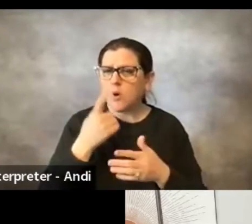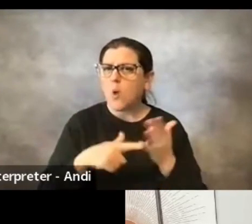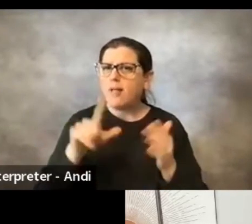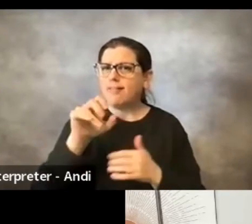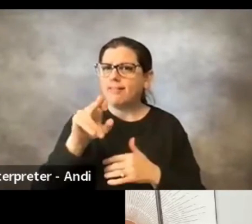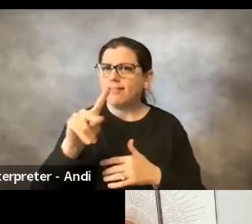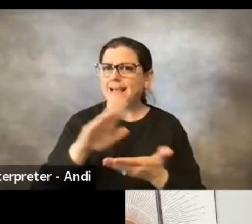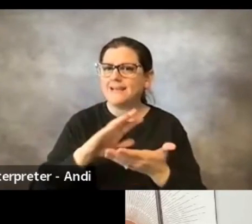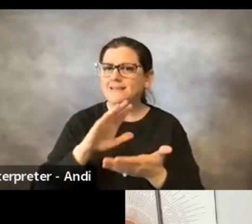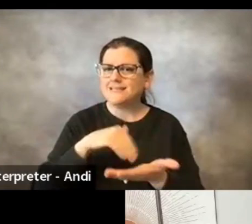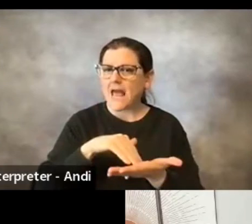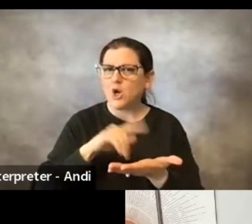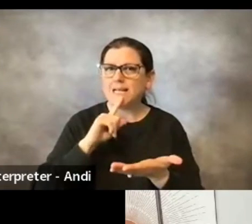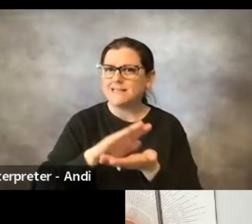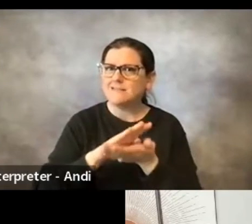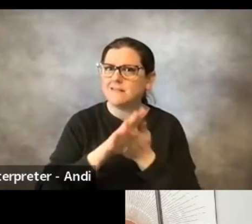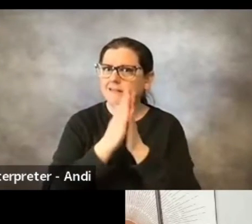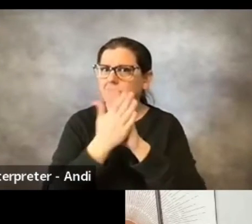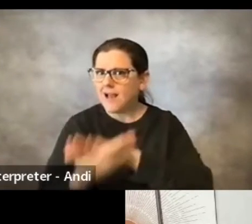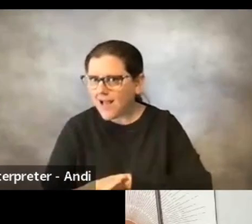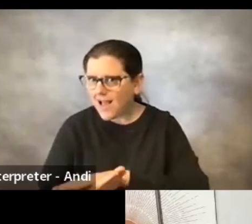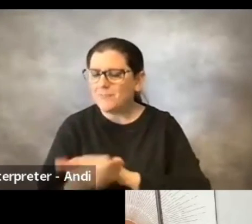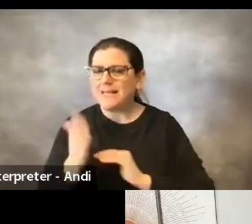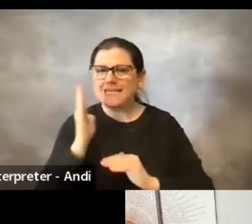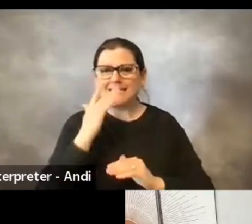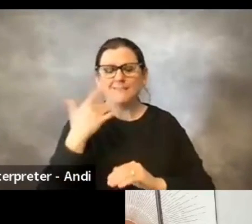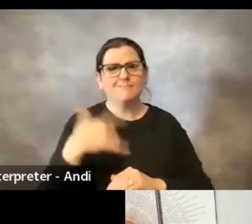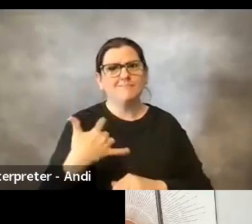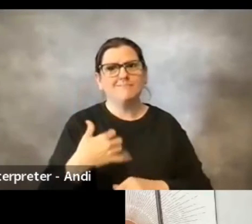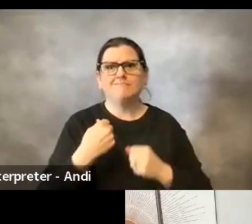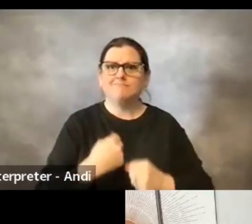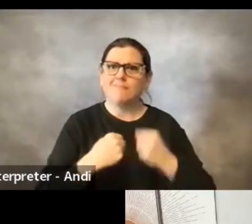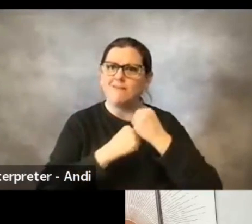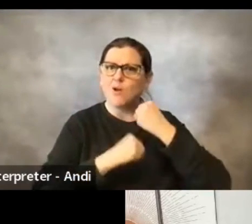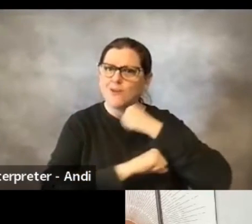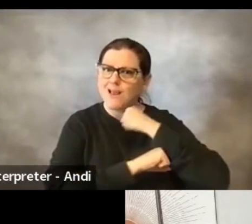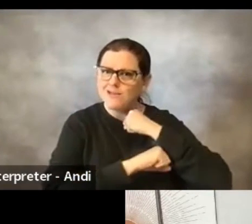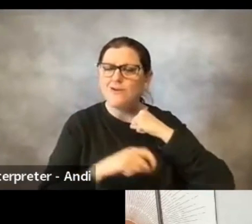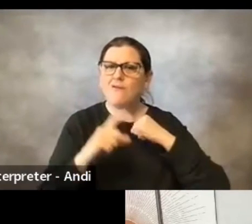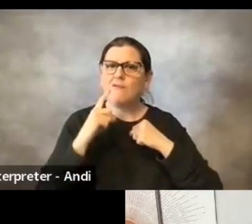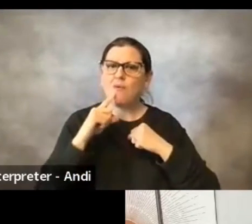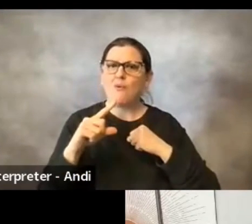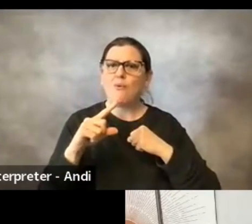into, it seems like the LINK center is this real foundation for bringing, you know, the IDD,